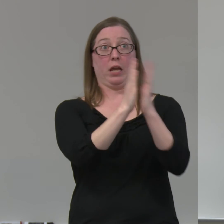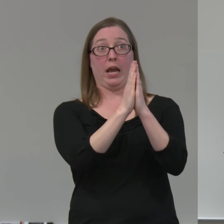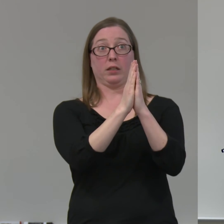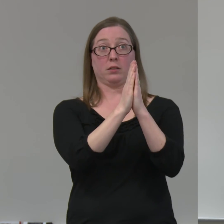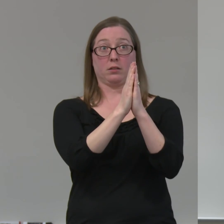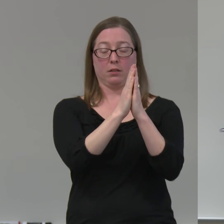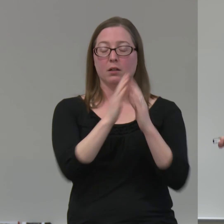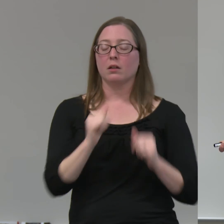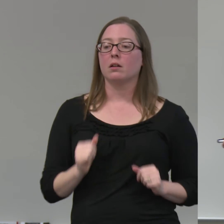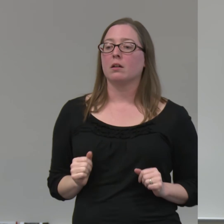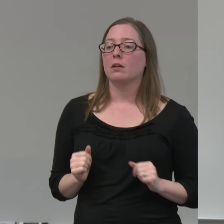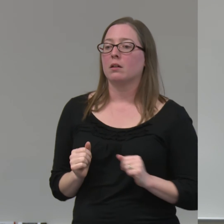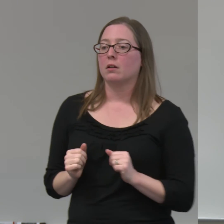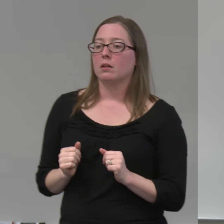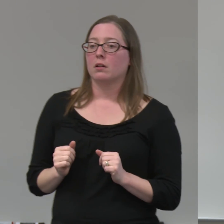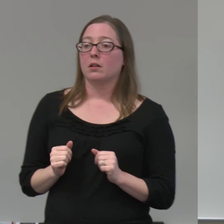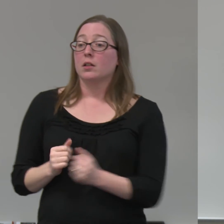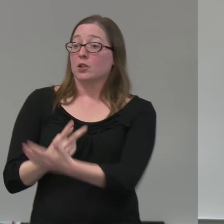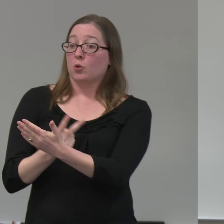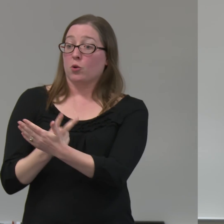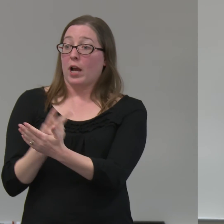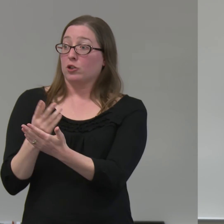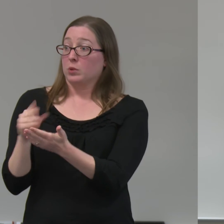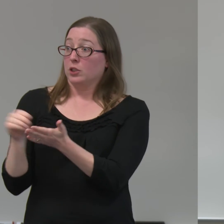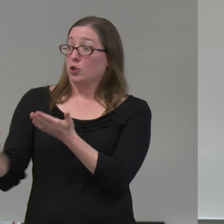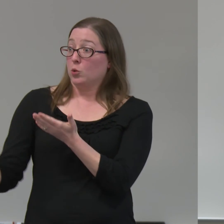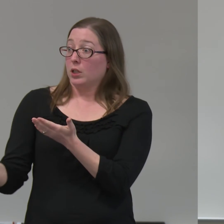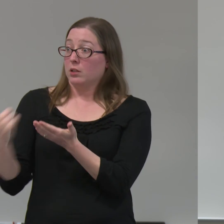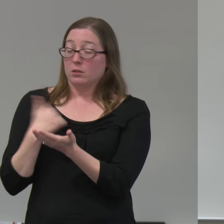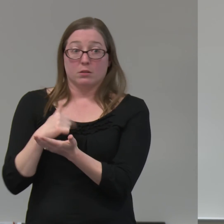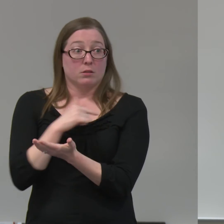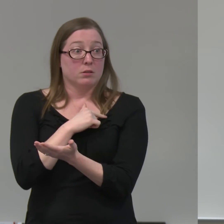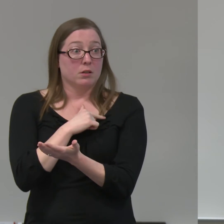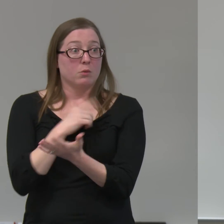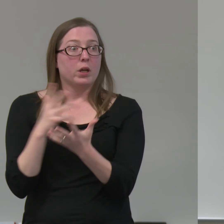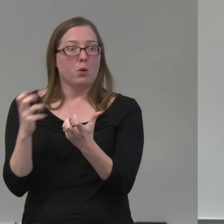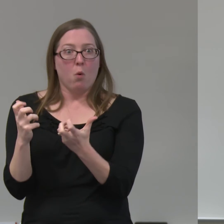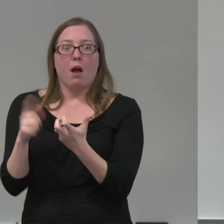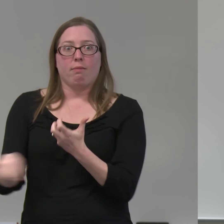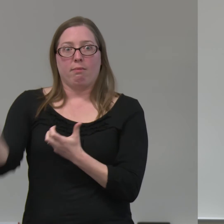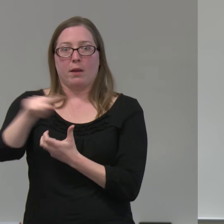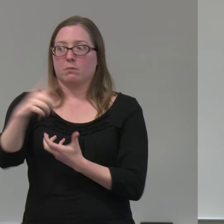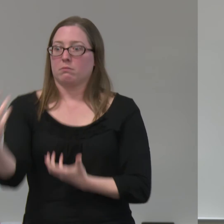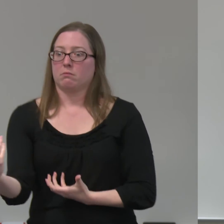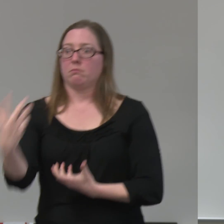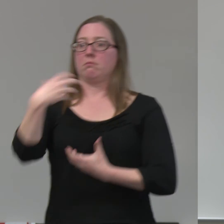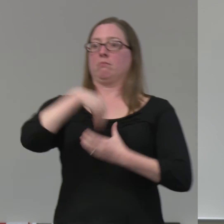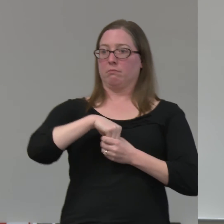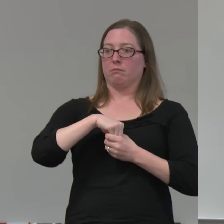as graduate students is research, right? We want to know that's what you want to do